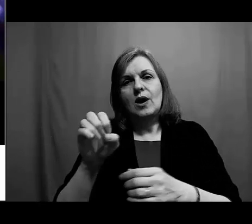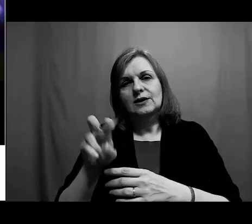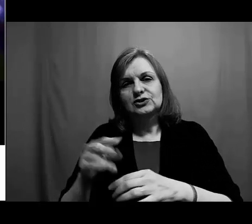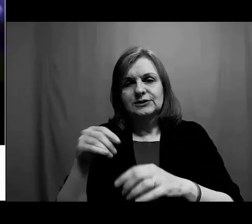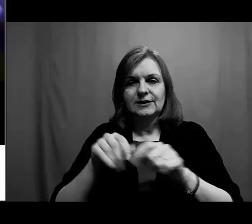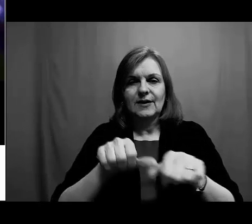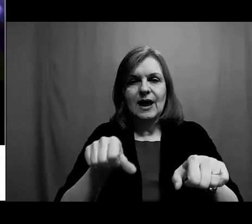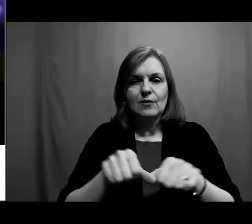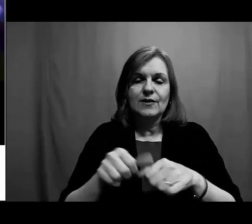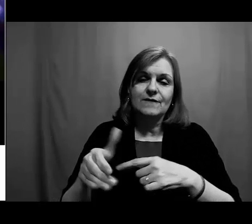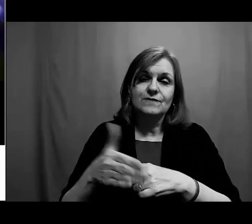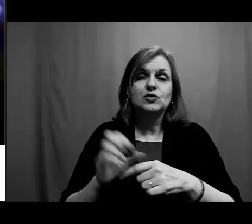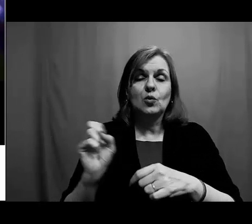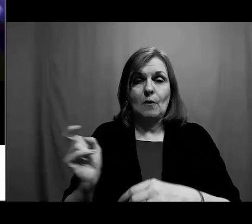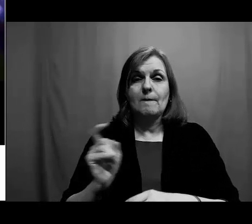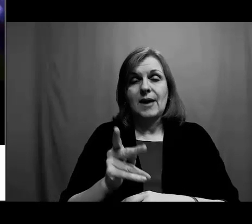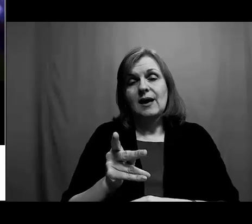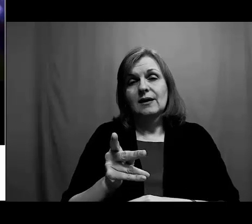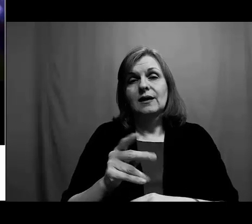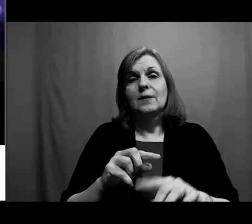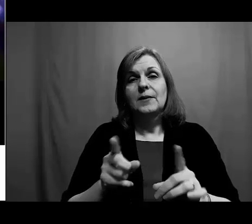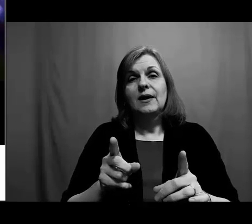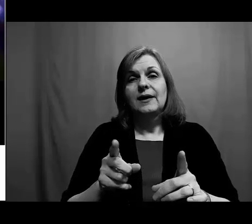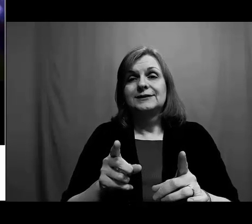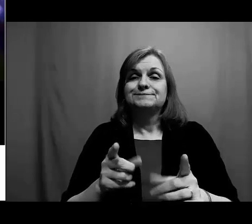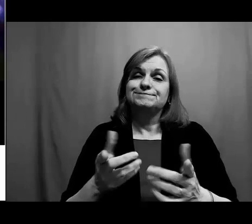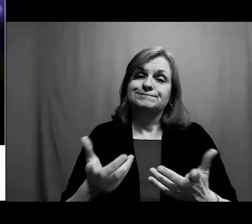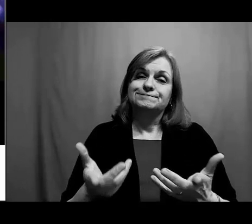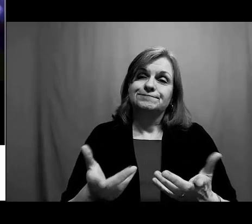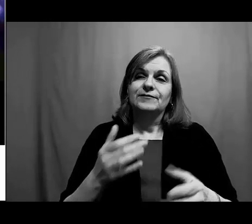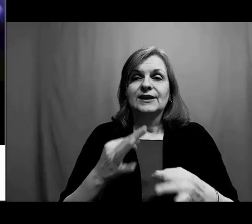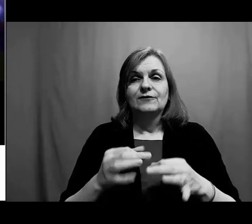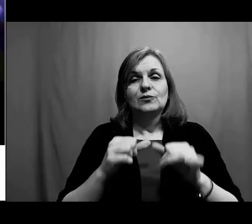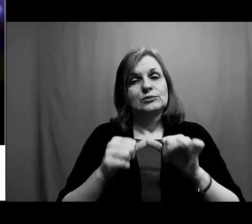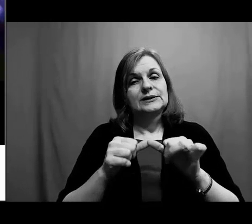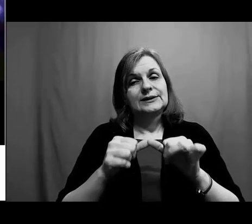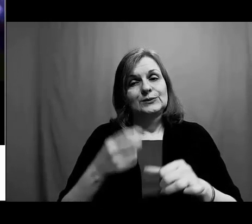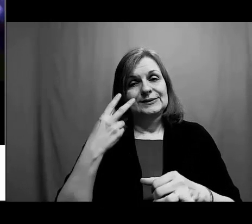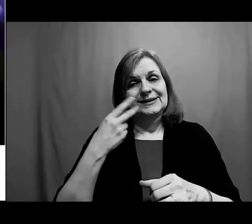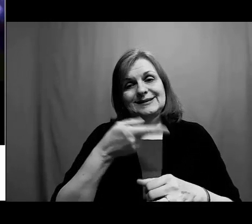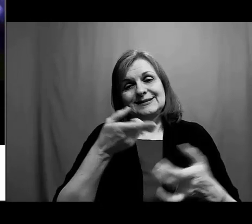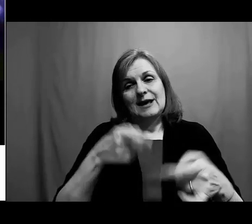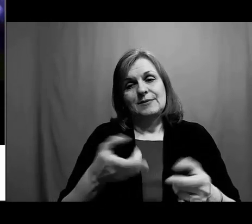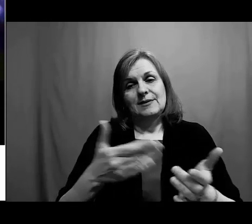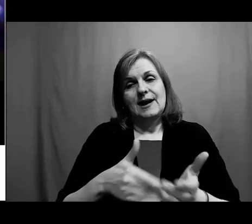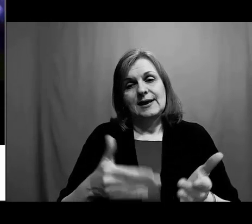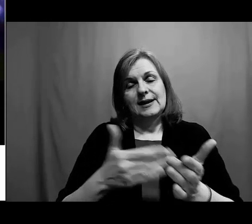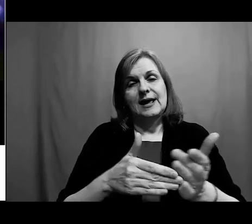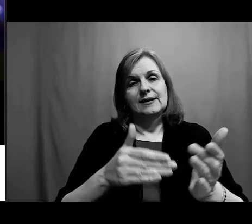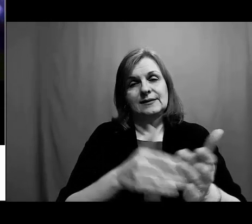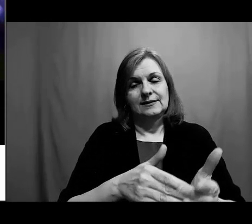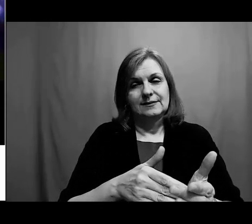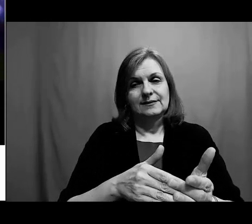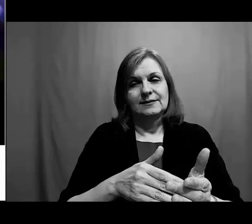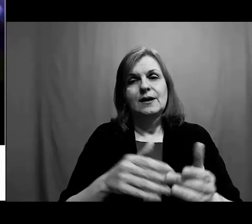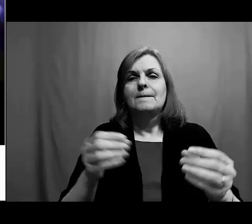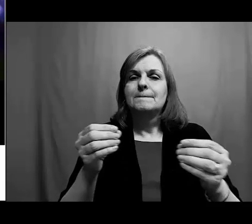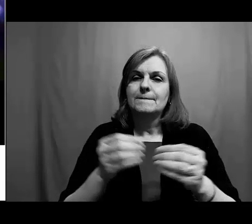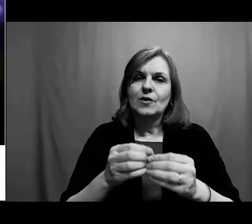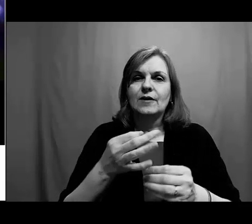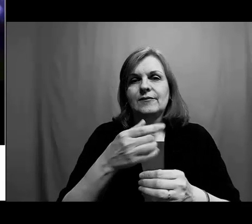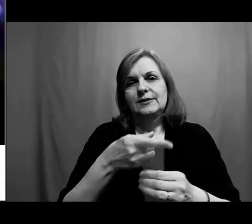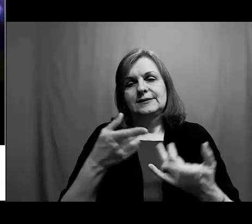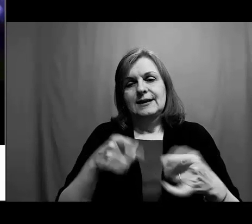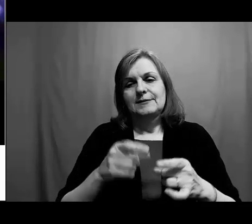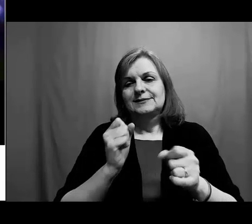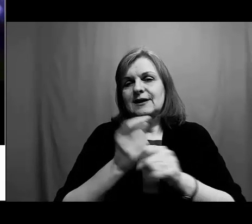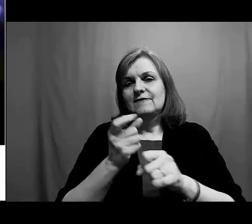back into this area - the fish will return but if we continue on this pat, we see a lot more of this every year